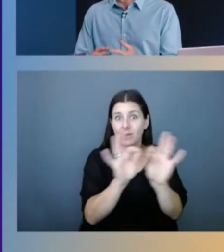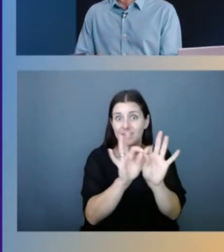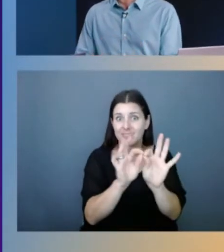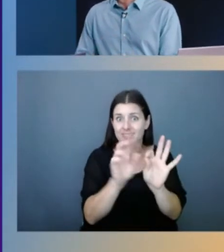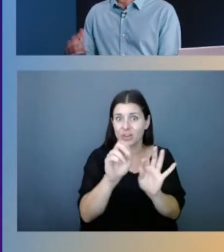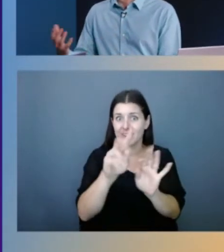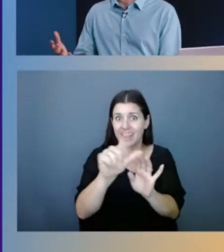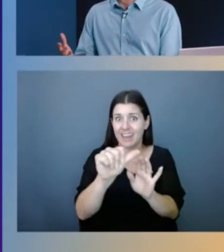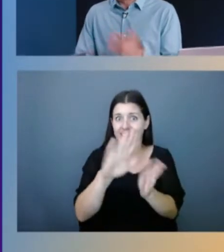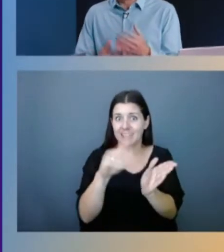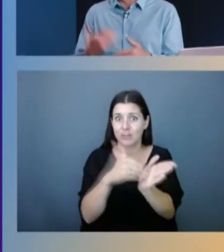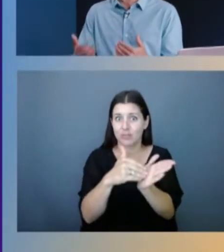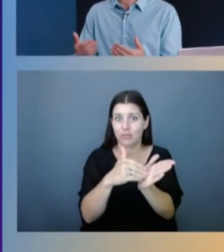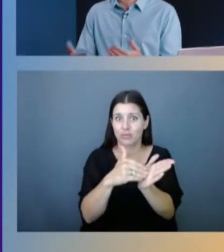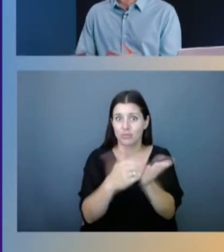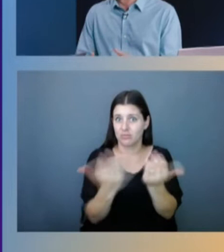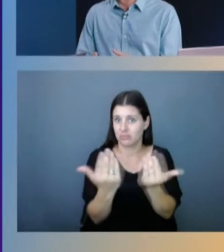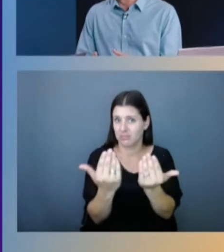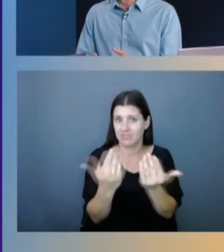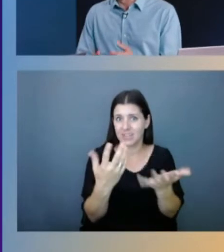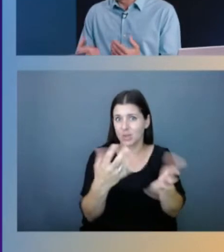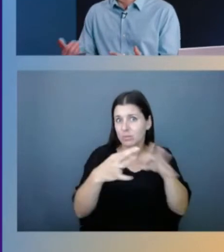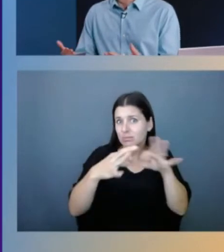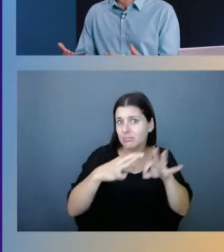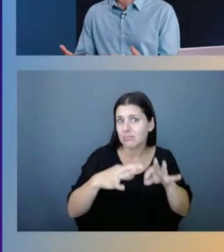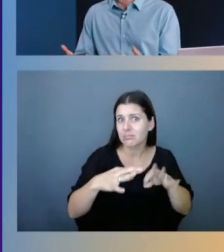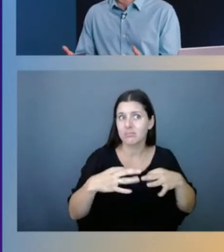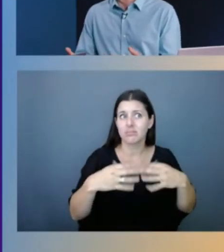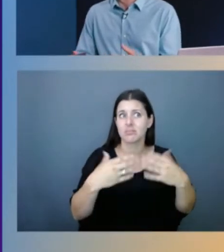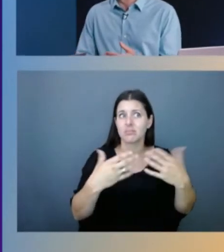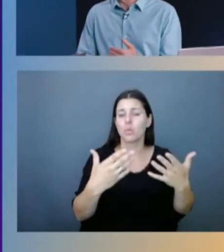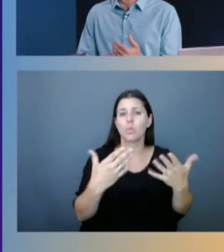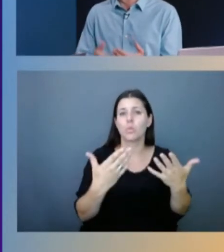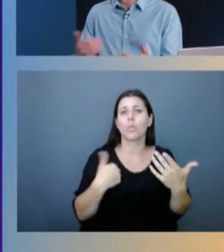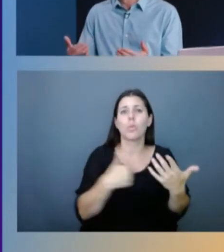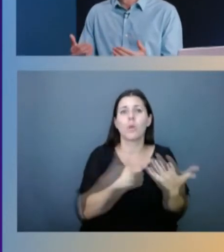And so maybe you can talk a little bit about what efforts are we doing to make sure that